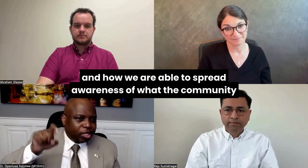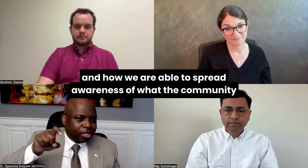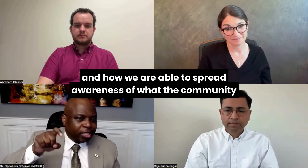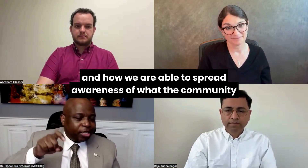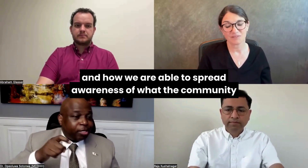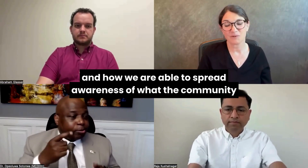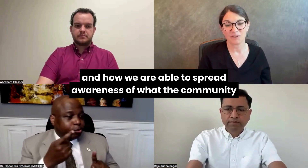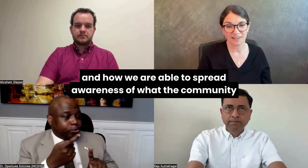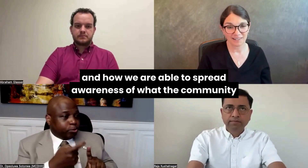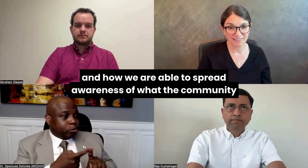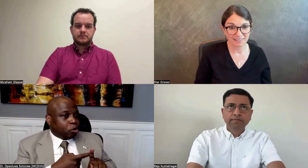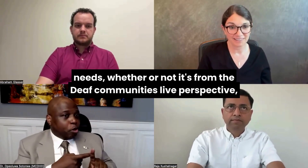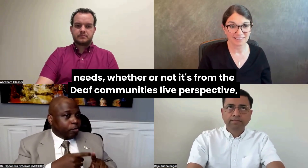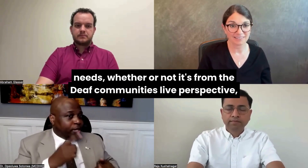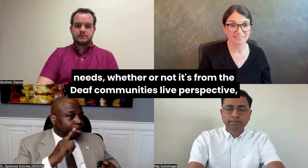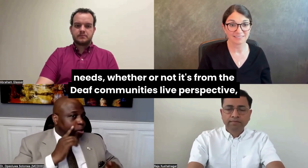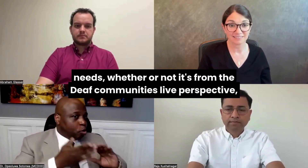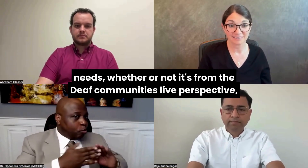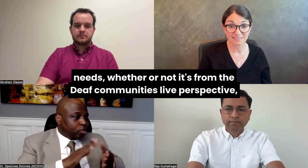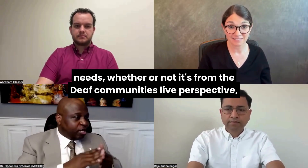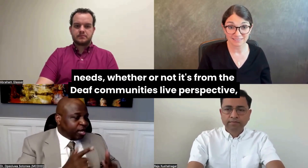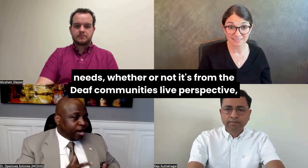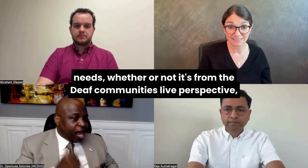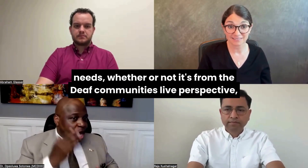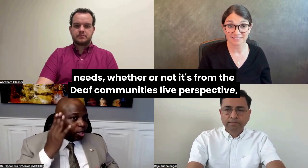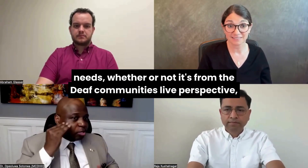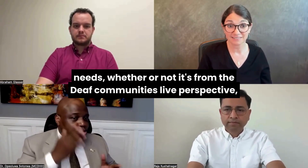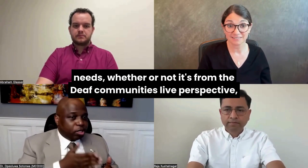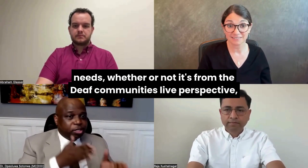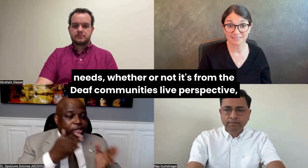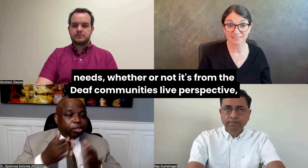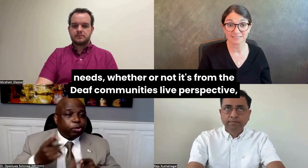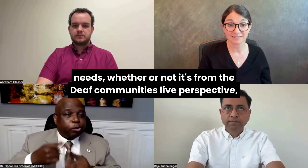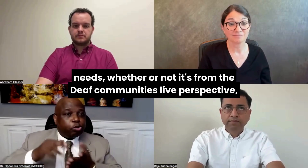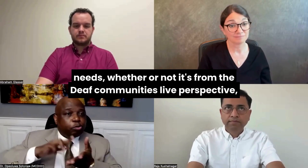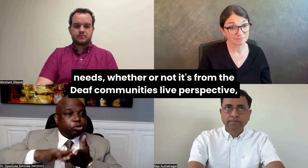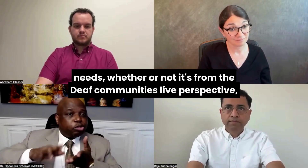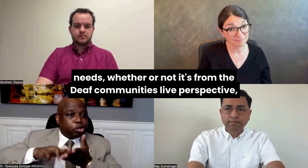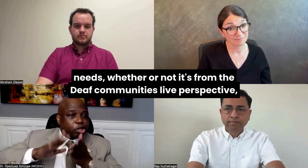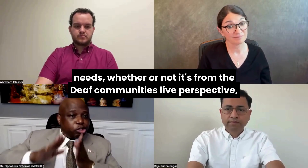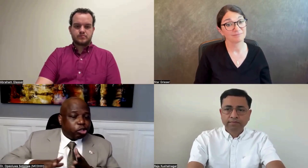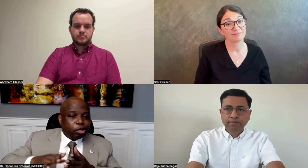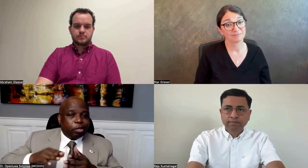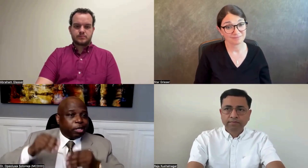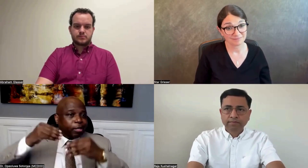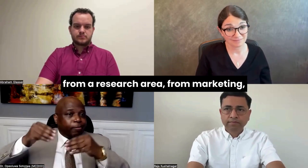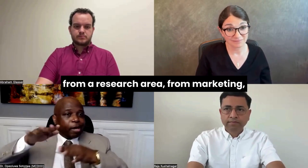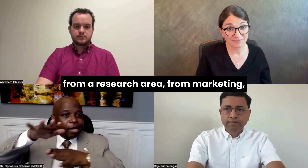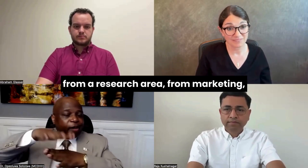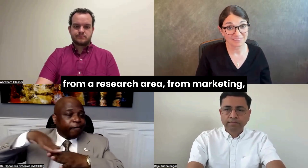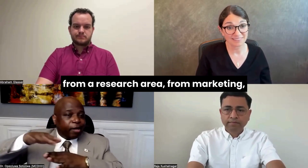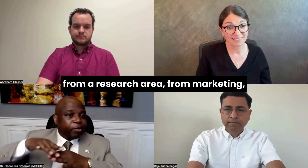needs, whether or not it's from the Deaf communities live perspective, from a research area, from marketing,